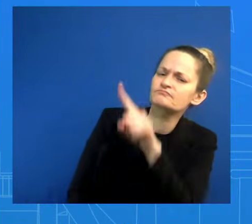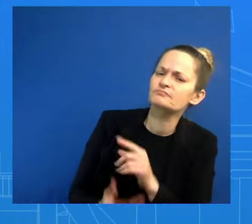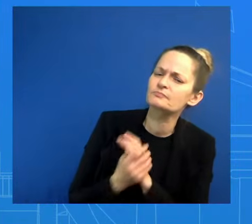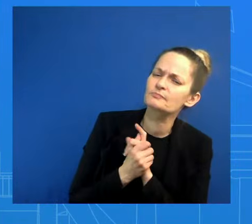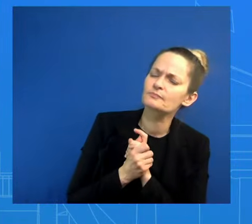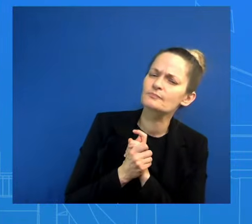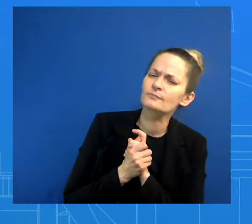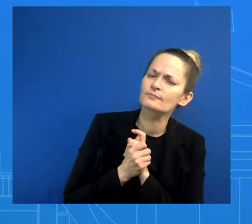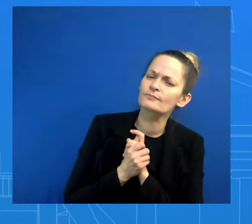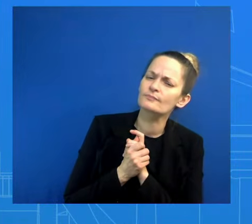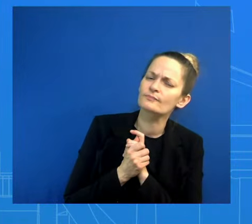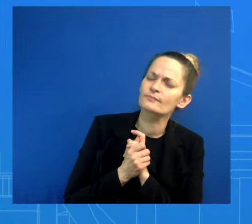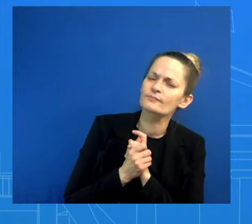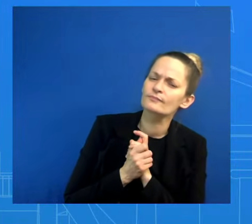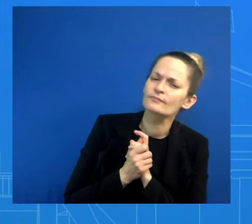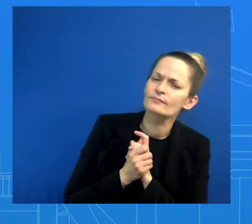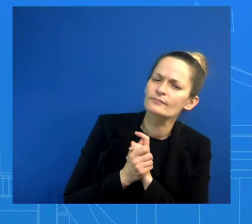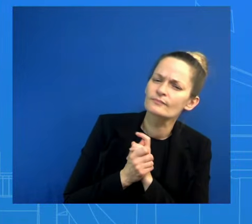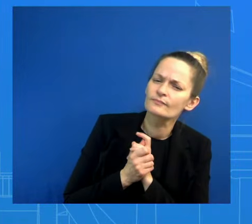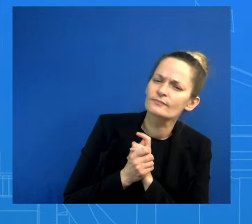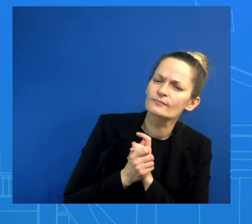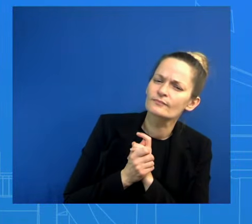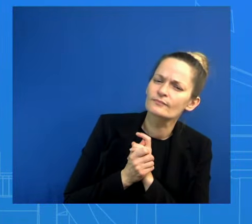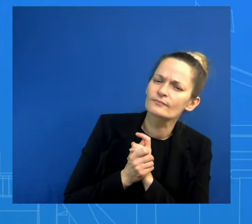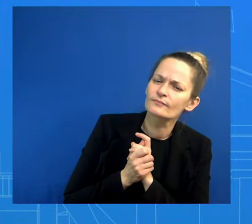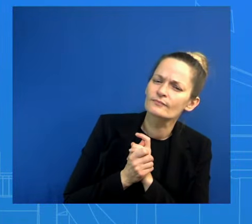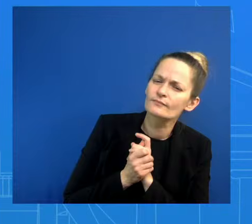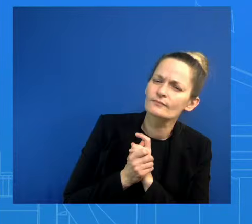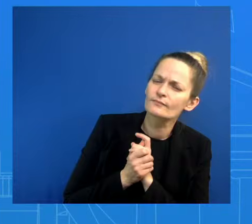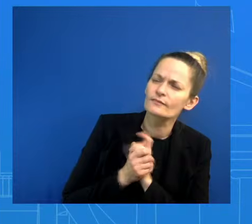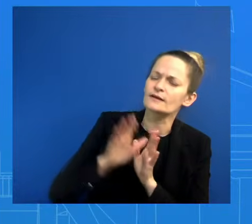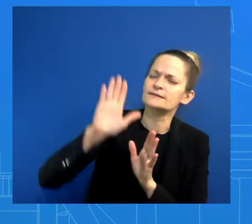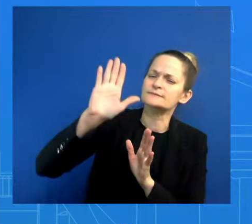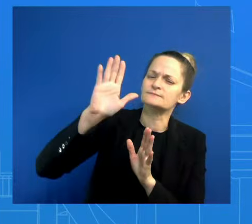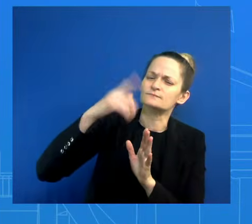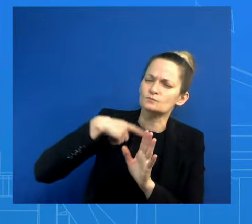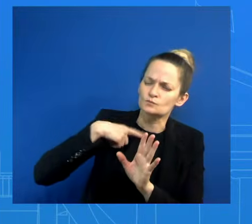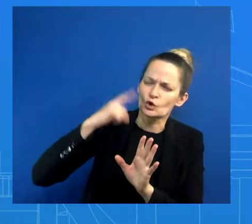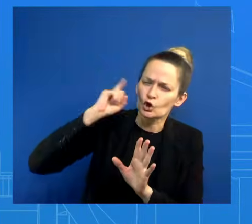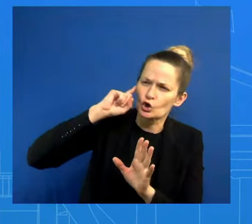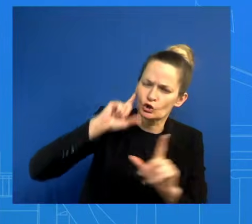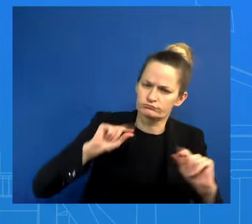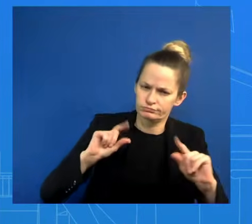if and when she decides to leave the administration. I'm wondering if you could comment on that at all. Ms. Jean-Pierre: So, as Secretary Yellen